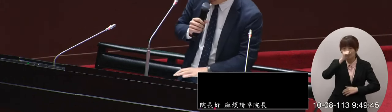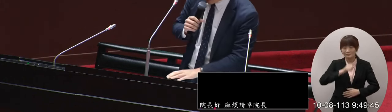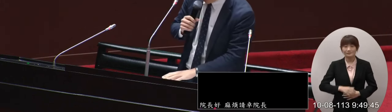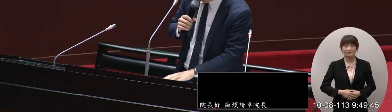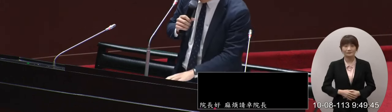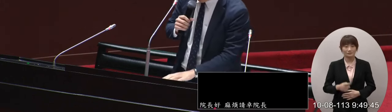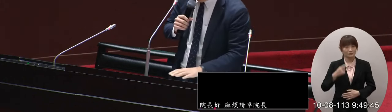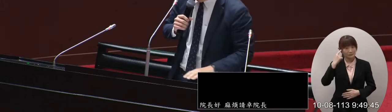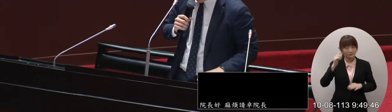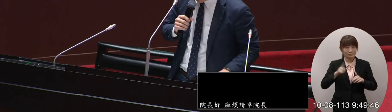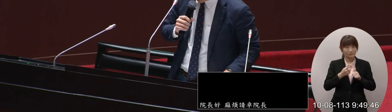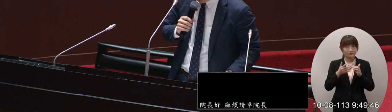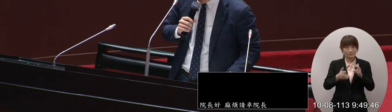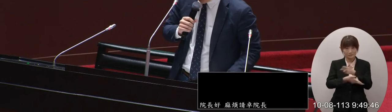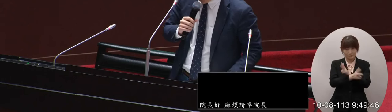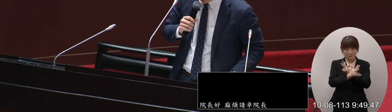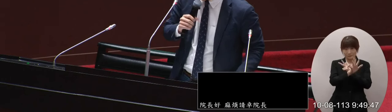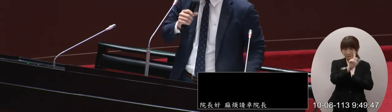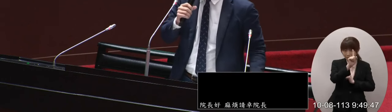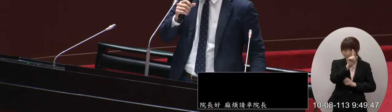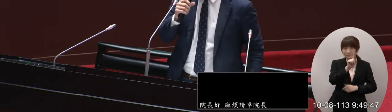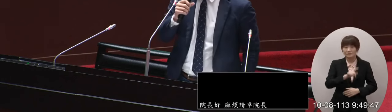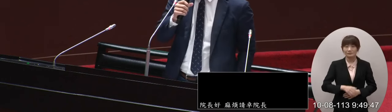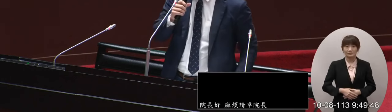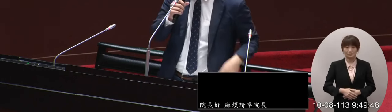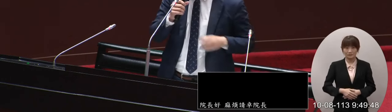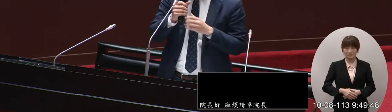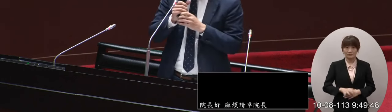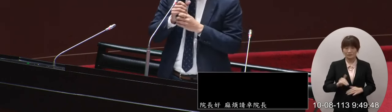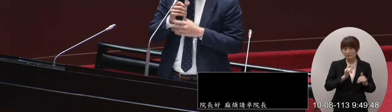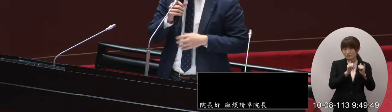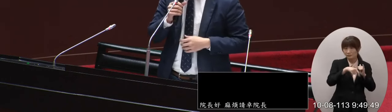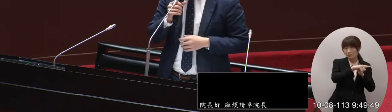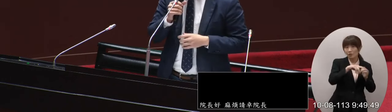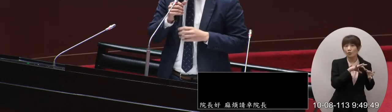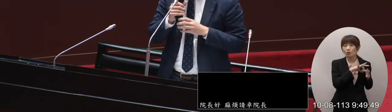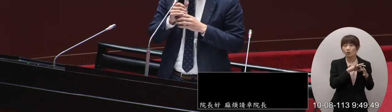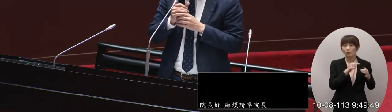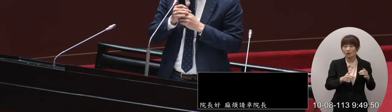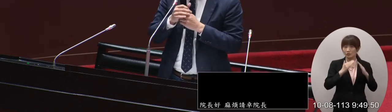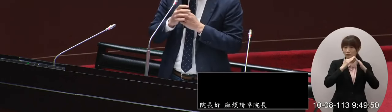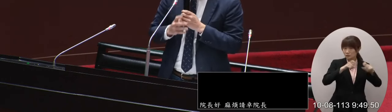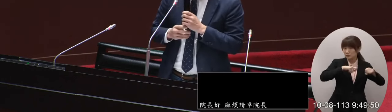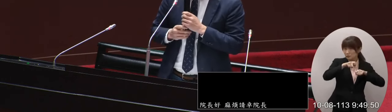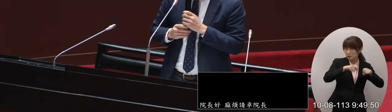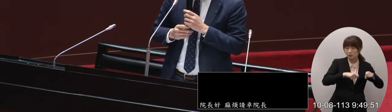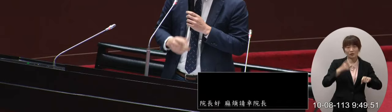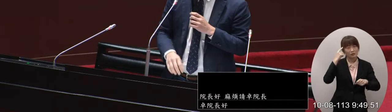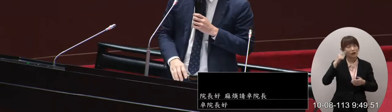a complaint to the dean about an urban project in Banqiao that local people are very concerned about